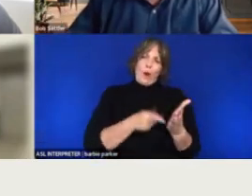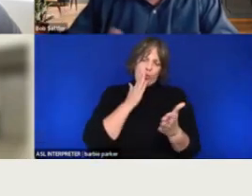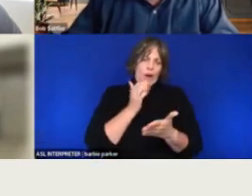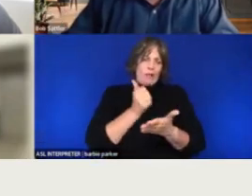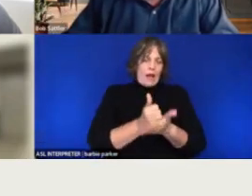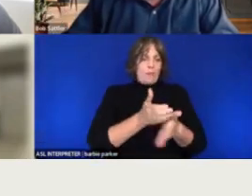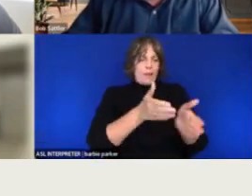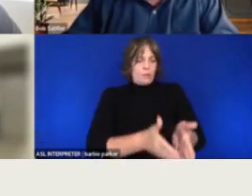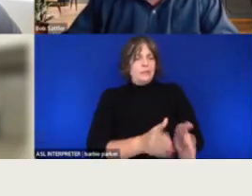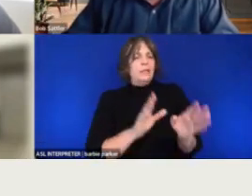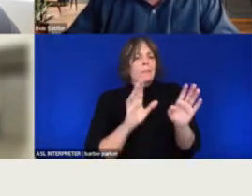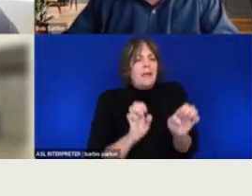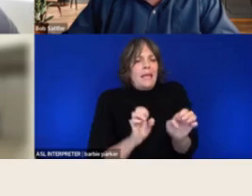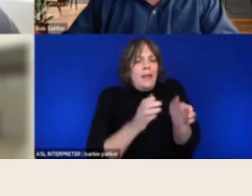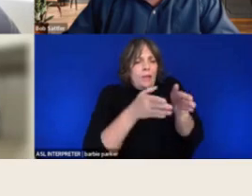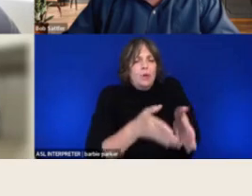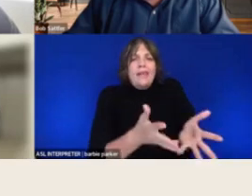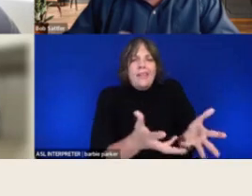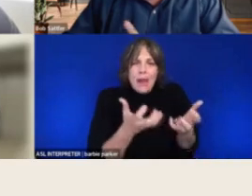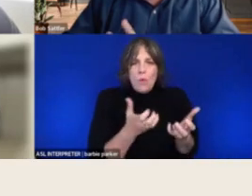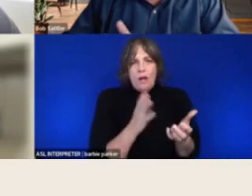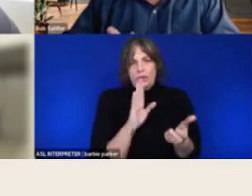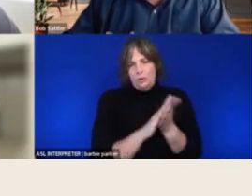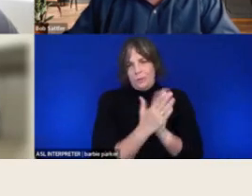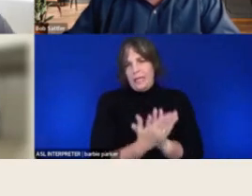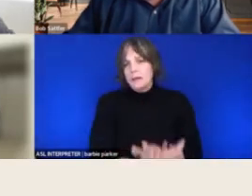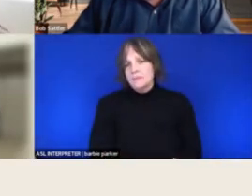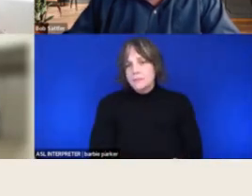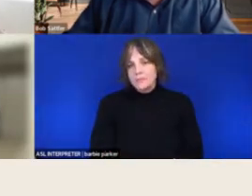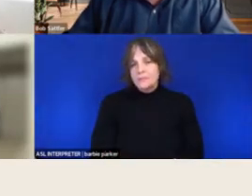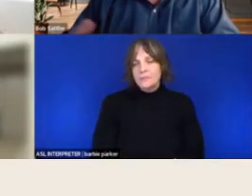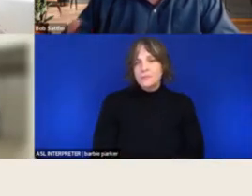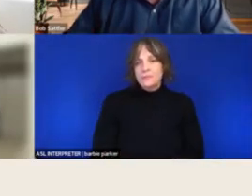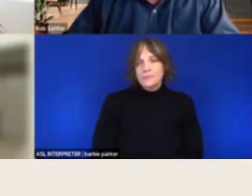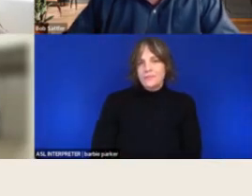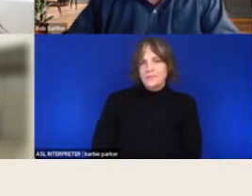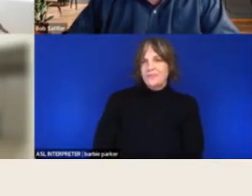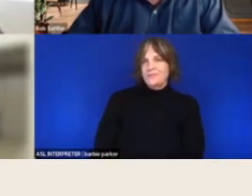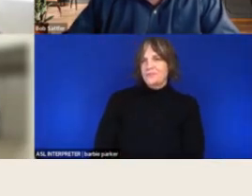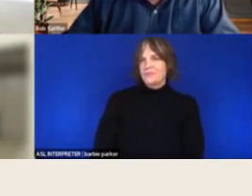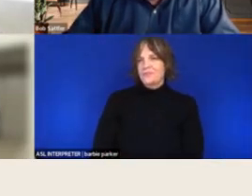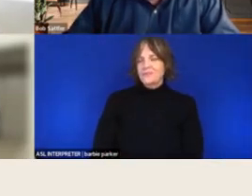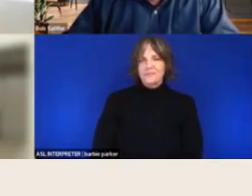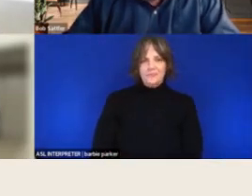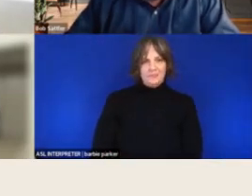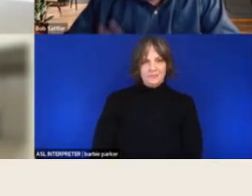they want to be. One day, two days.